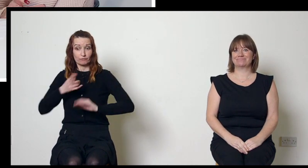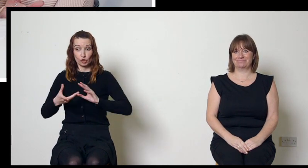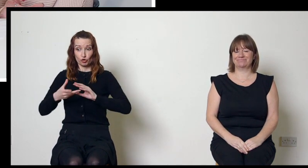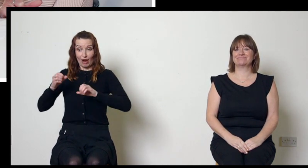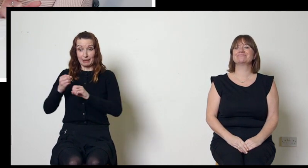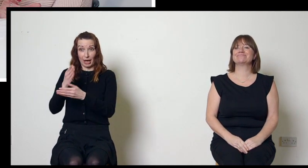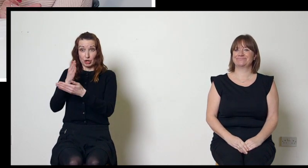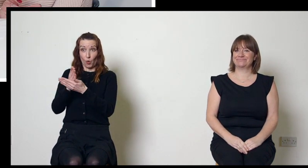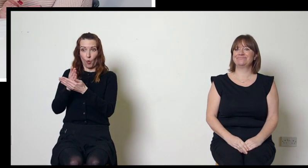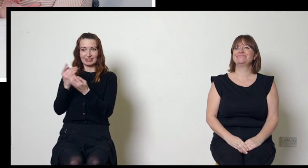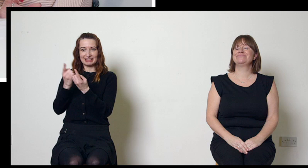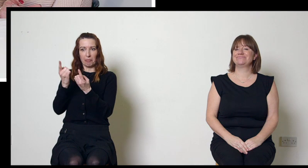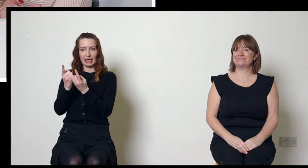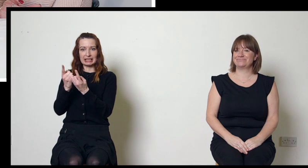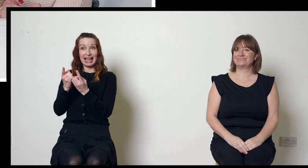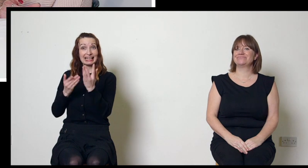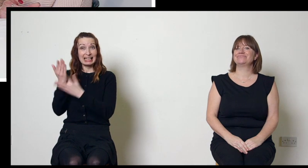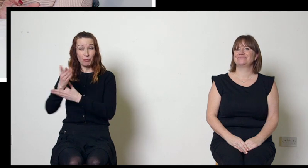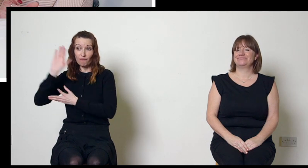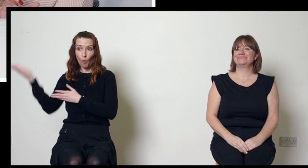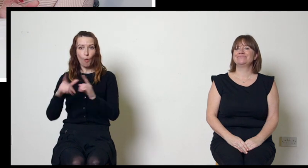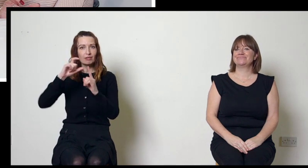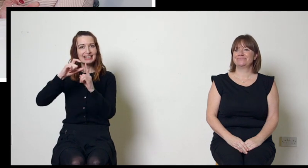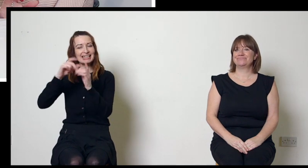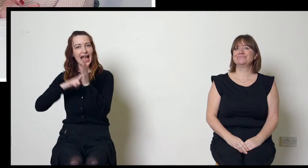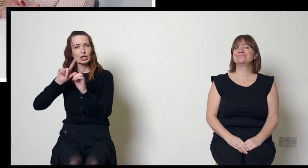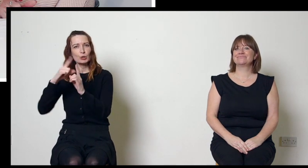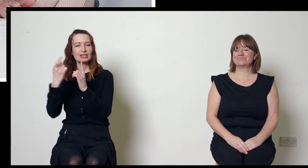for one sector of the DDN community, it unfortunately